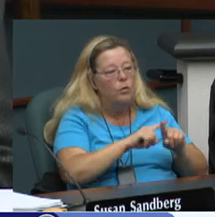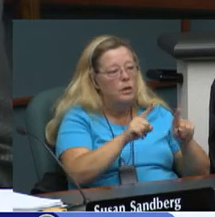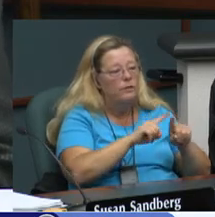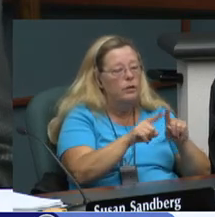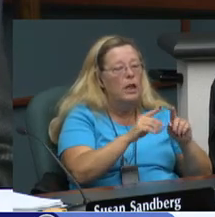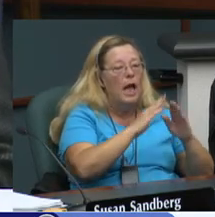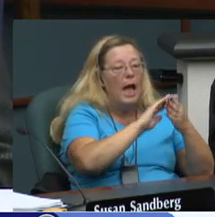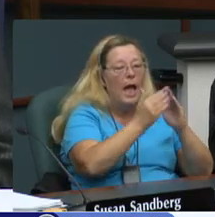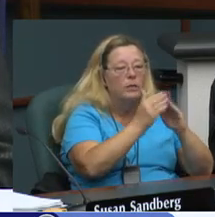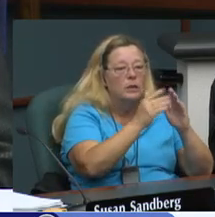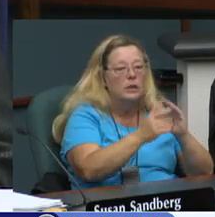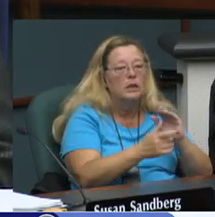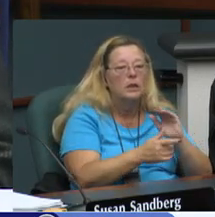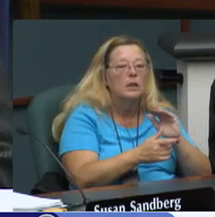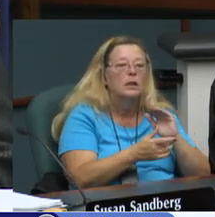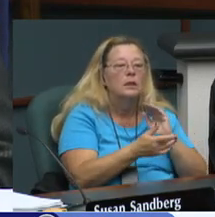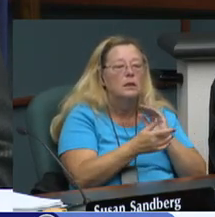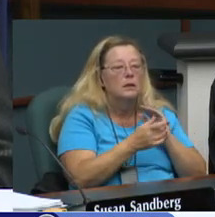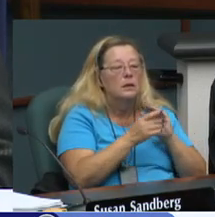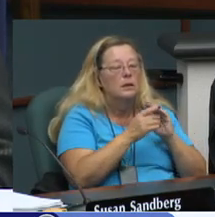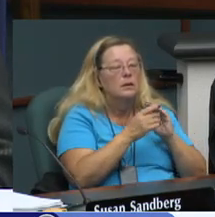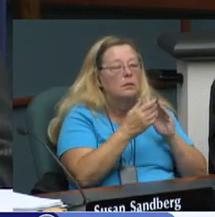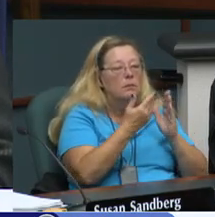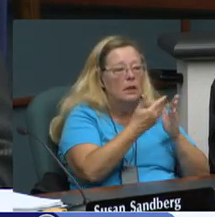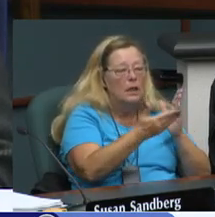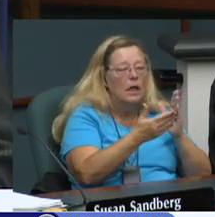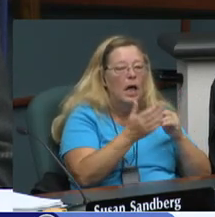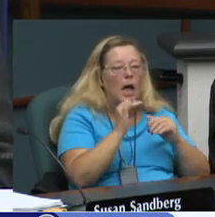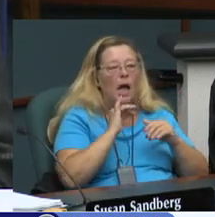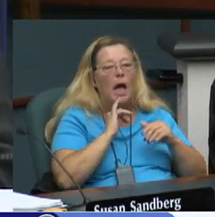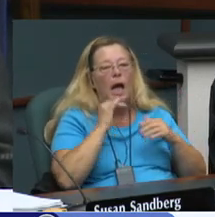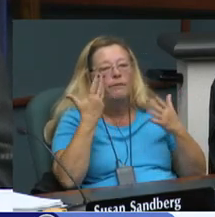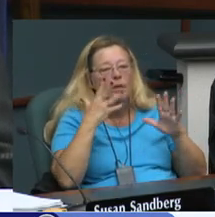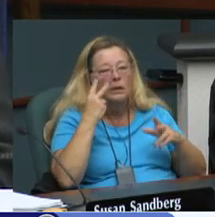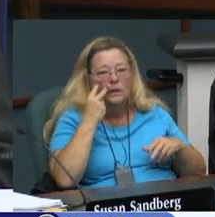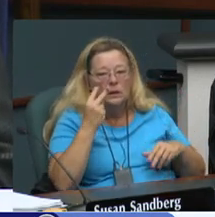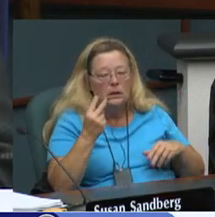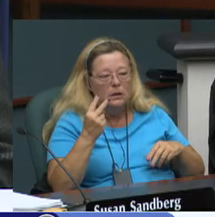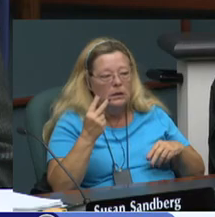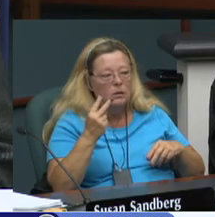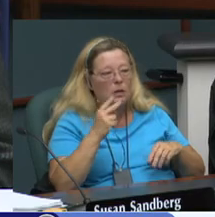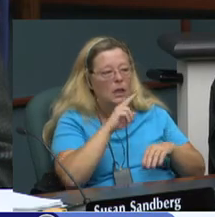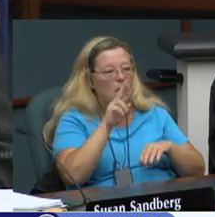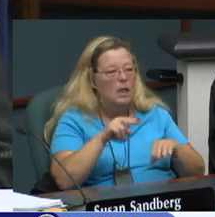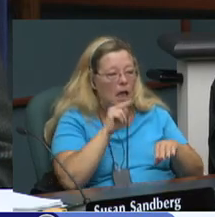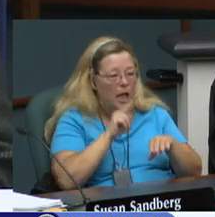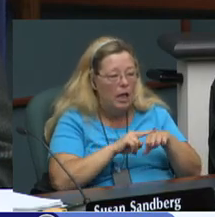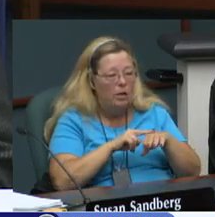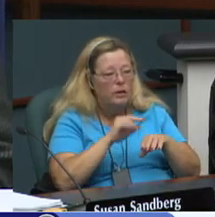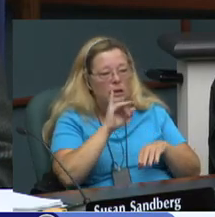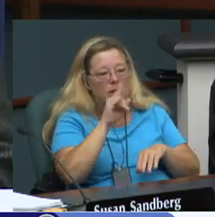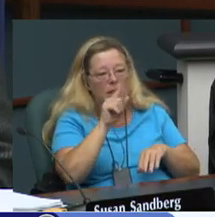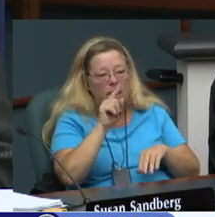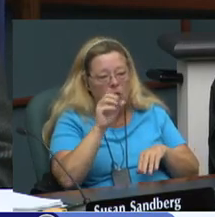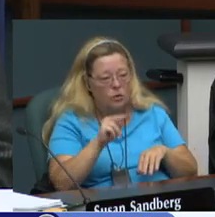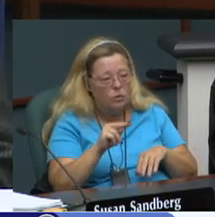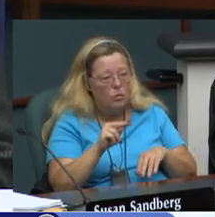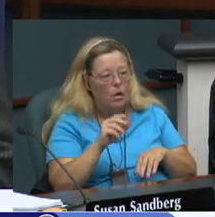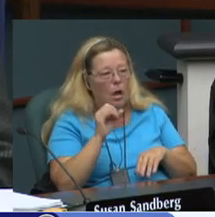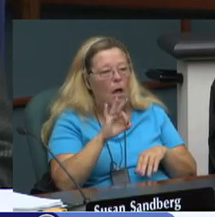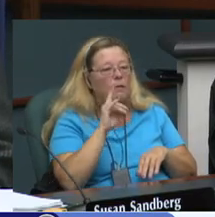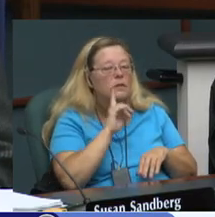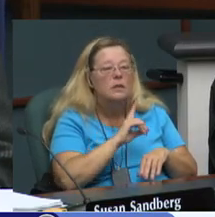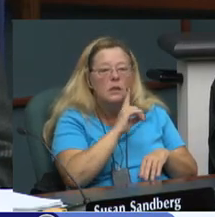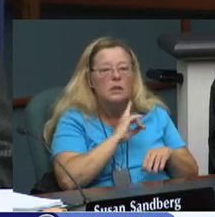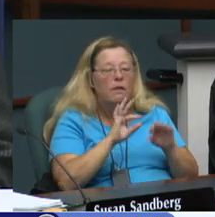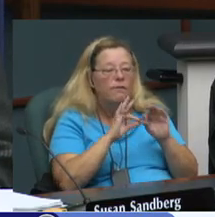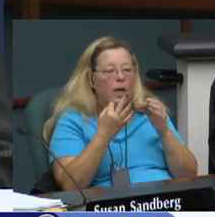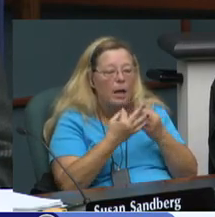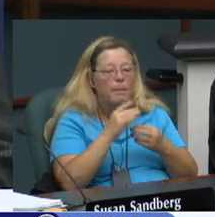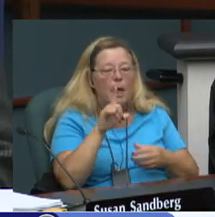think that I can see I've already seen naturalization of single family lots for